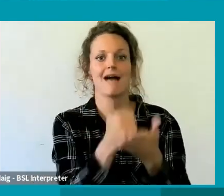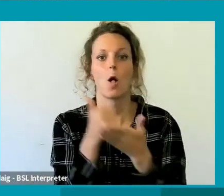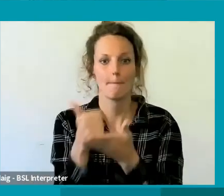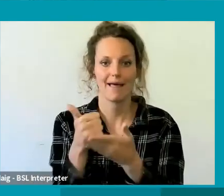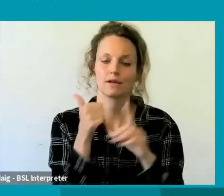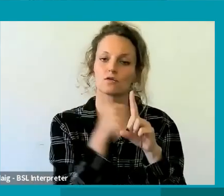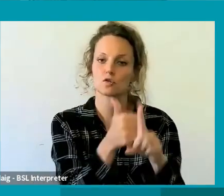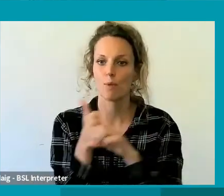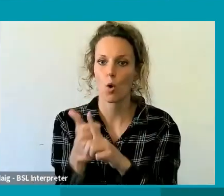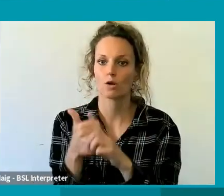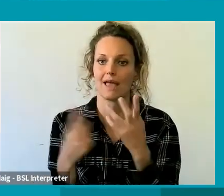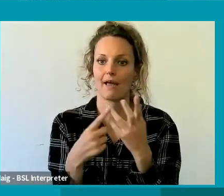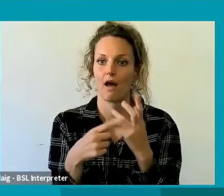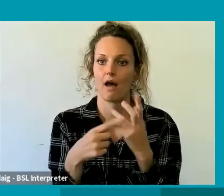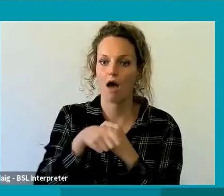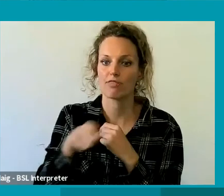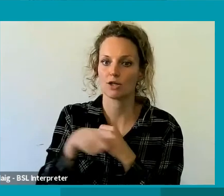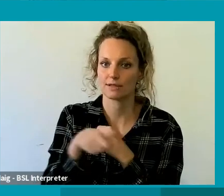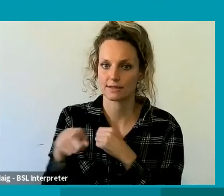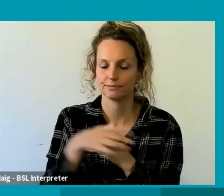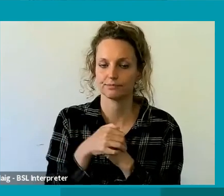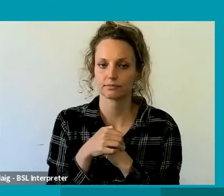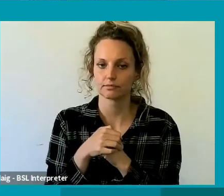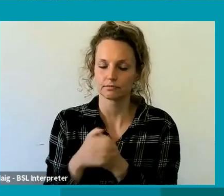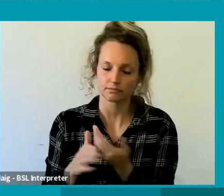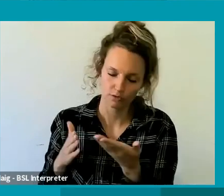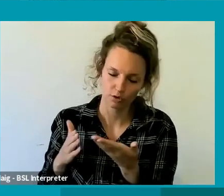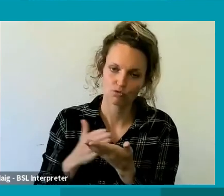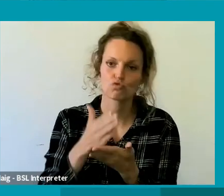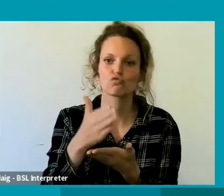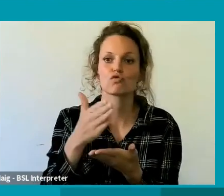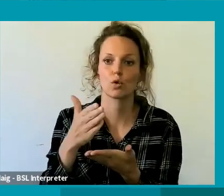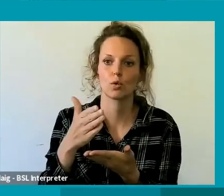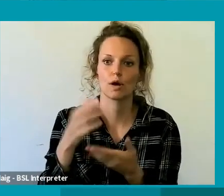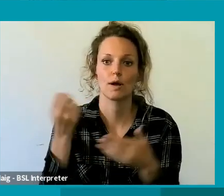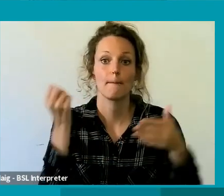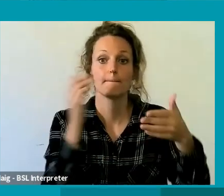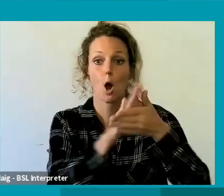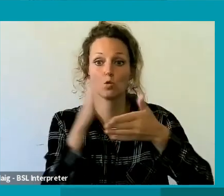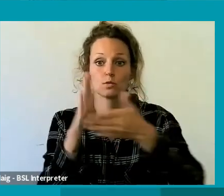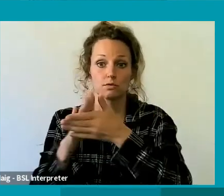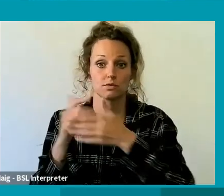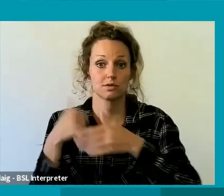Others and sort of doing that through the posts that I write that are quite motivational.